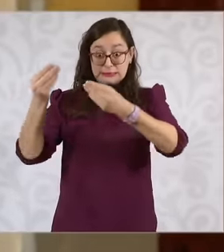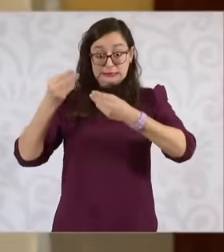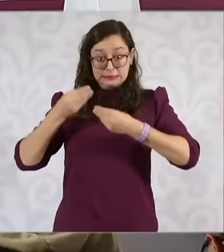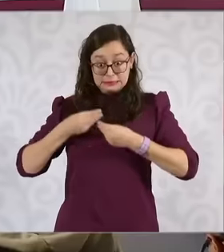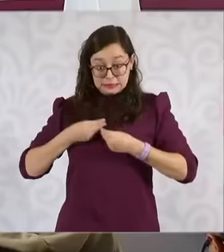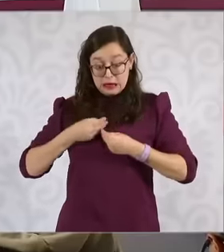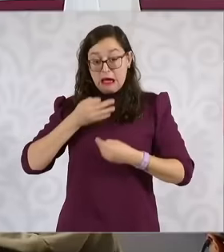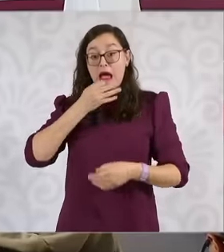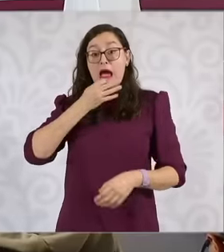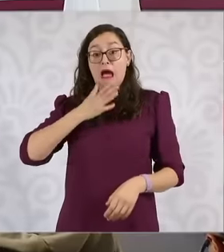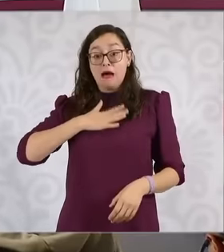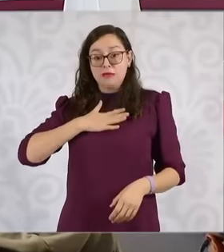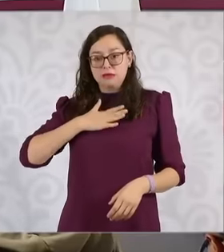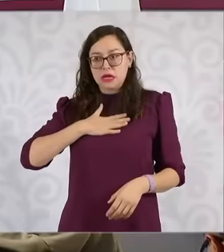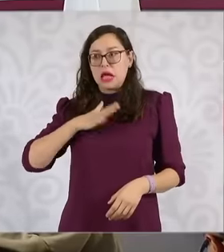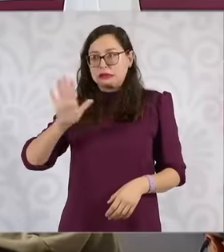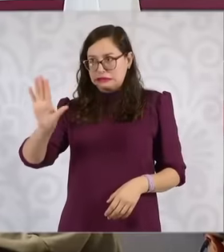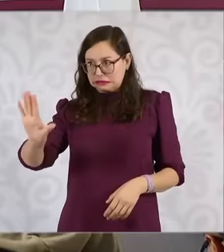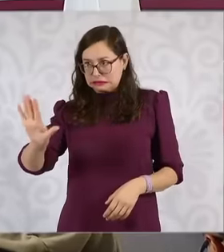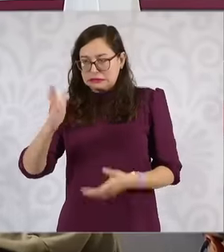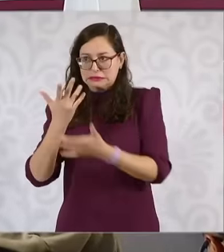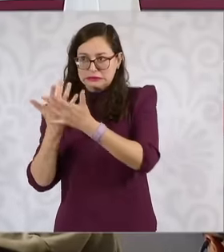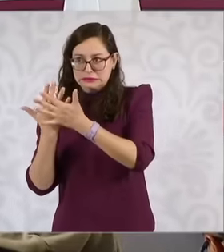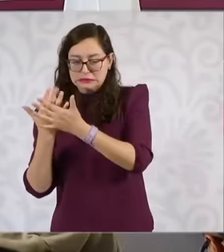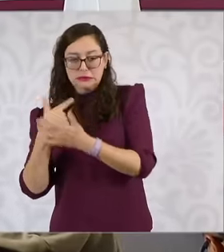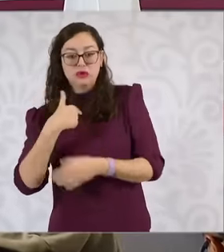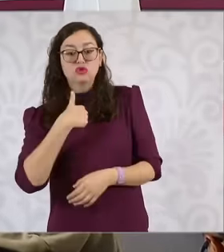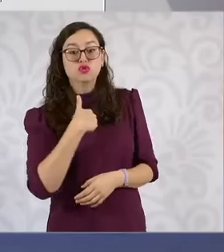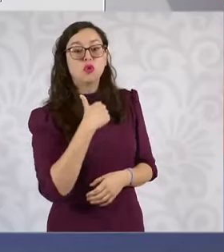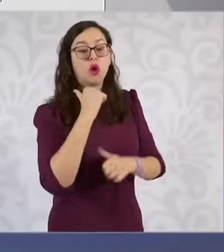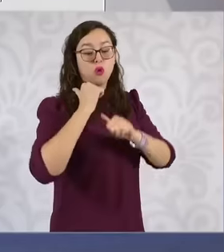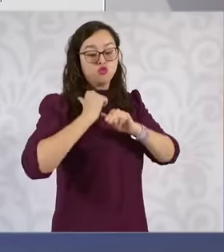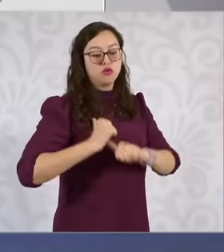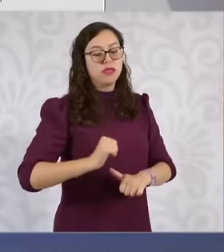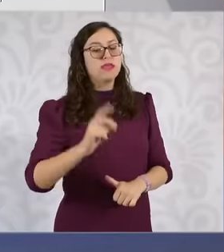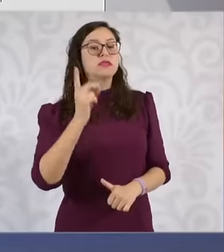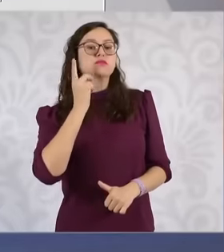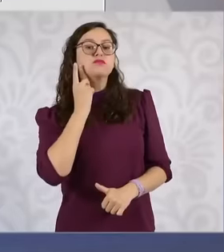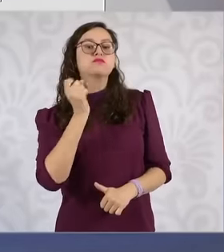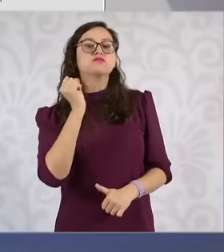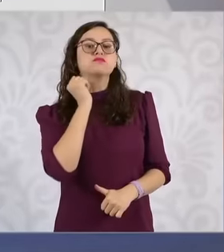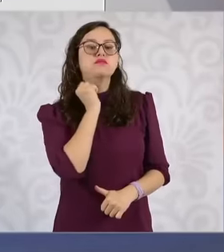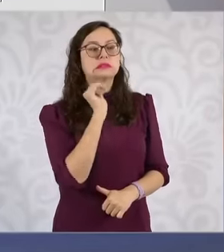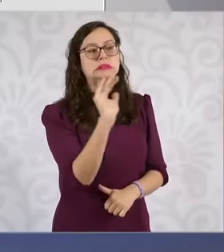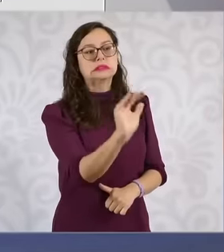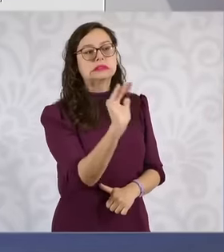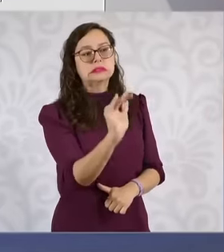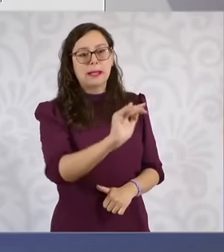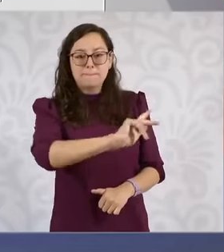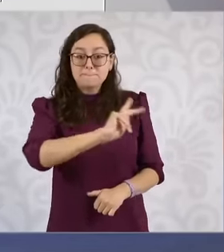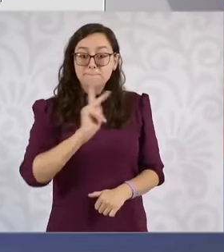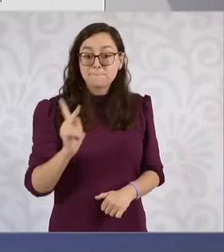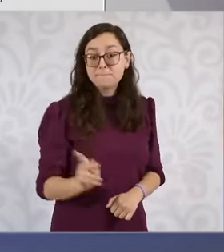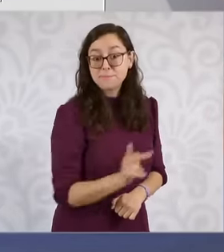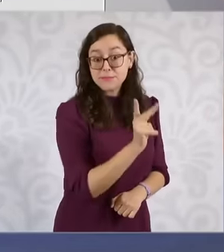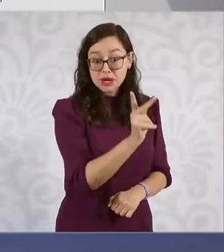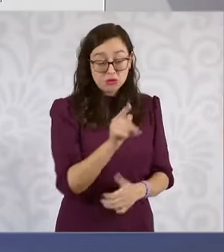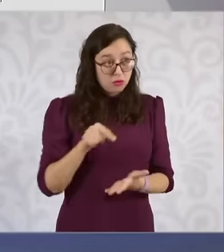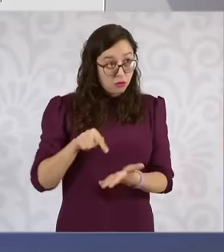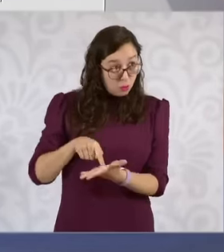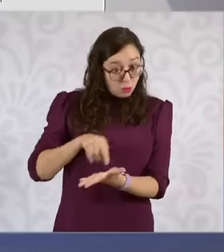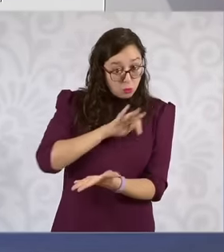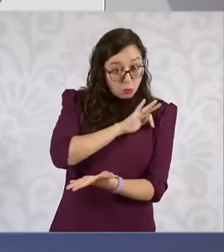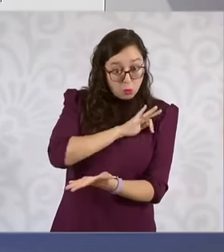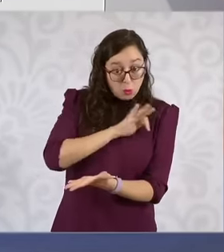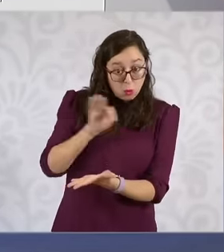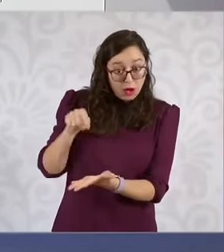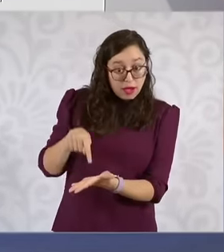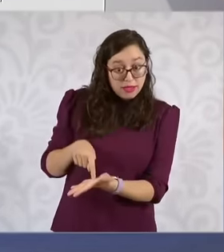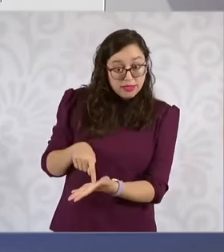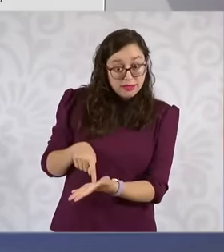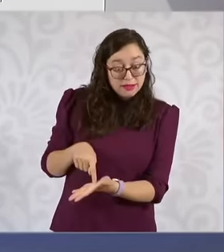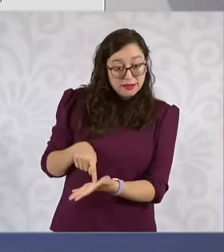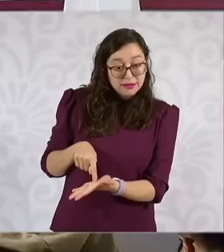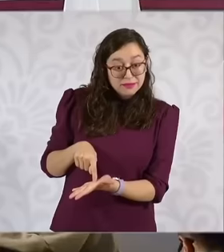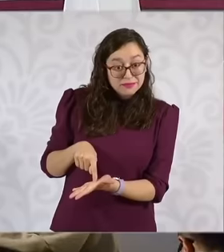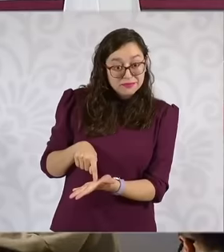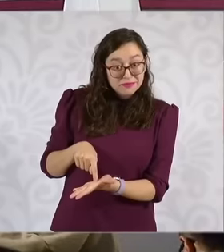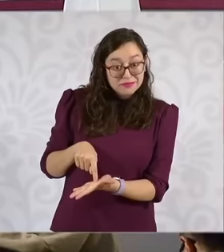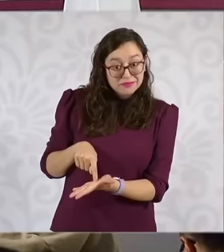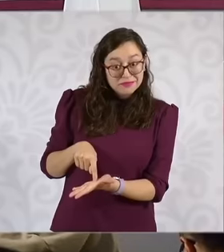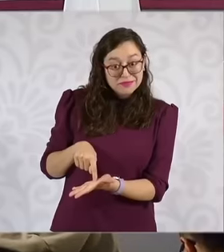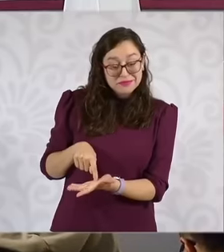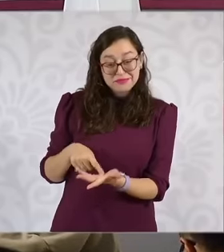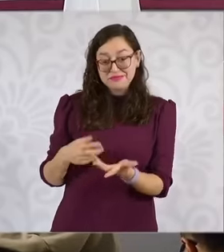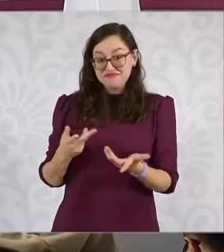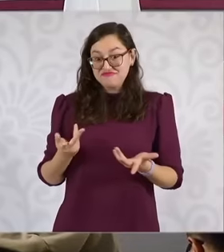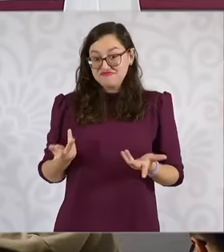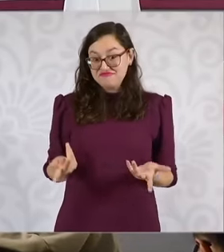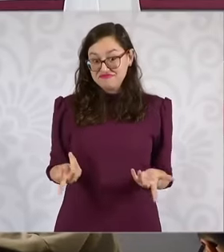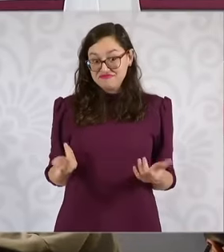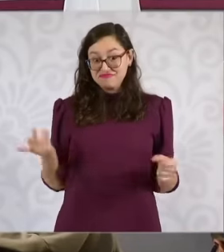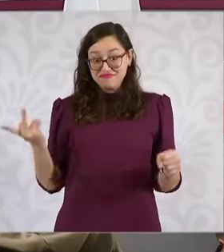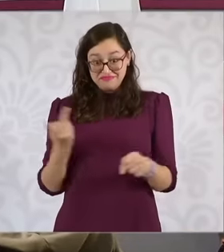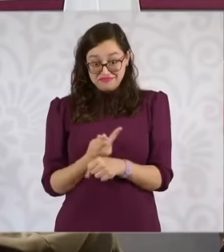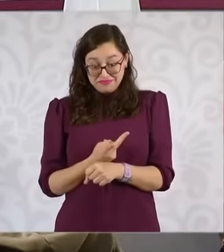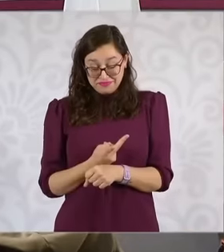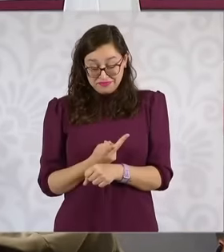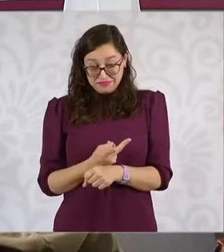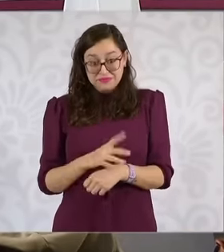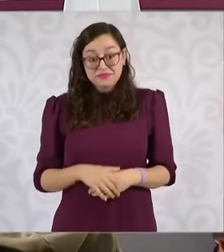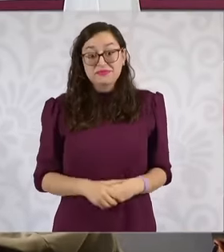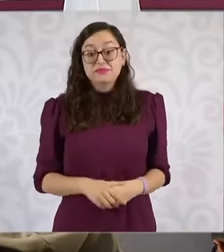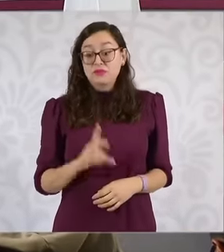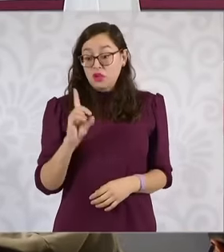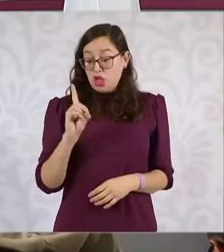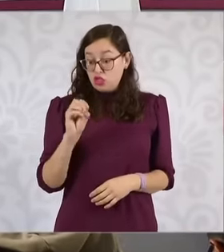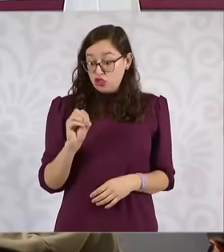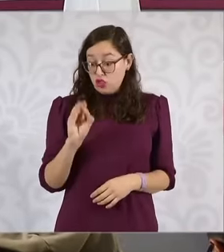legislature because when the legislature sends